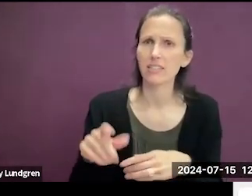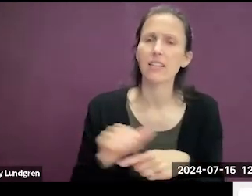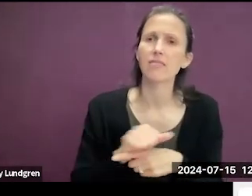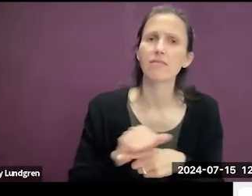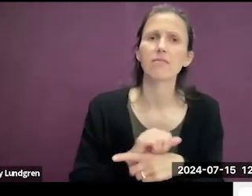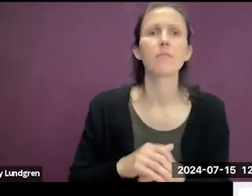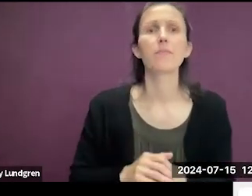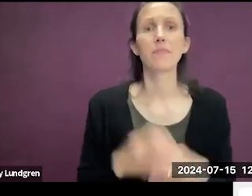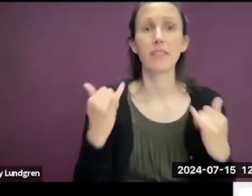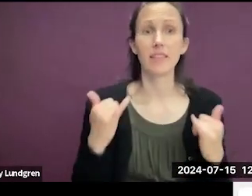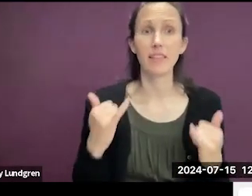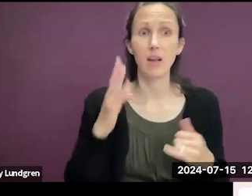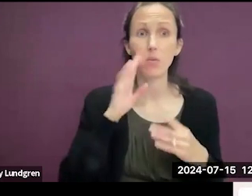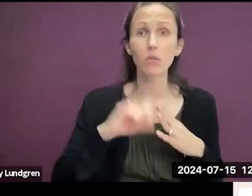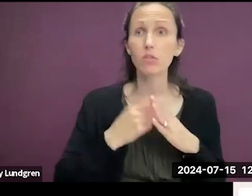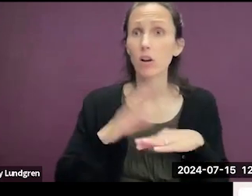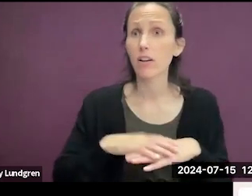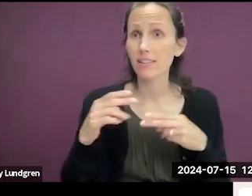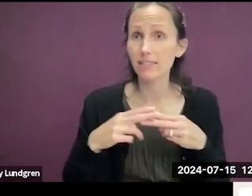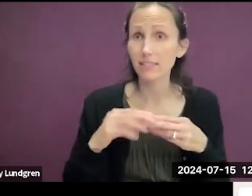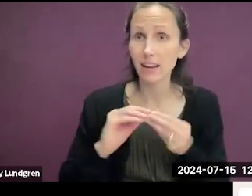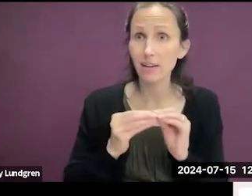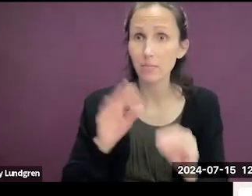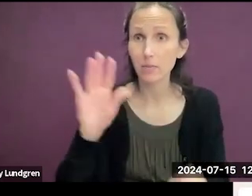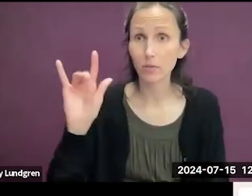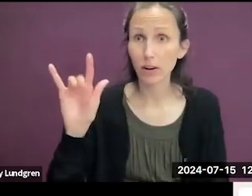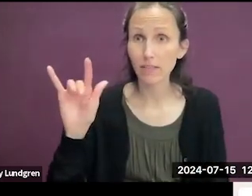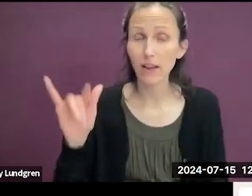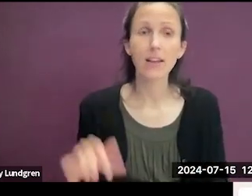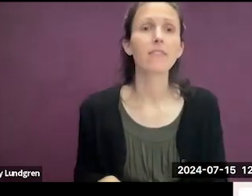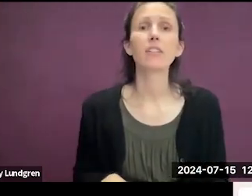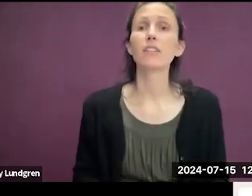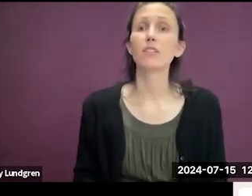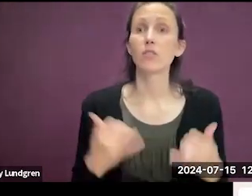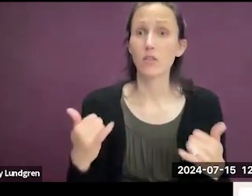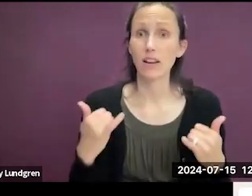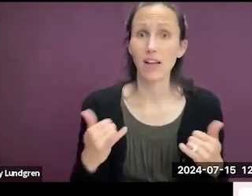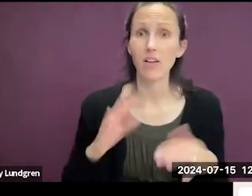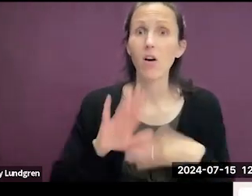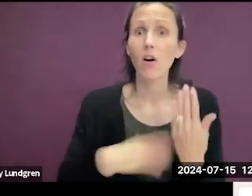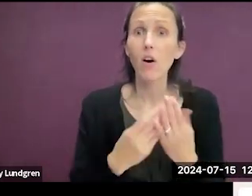on slide number 25. So let's all open our accessibility checker.